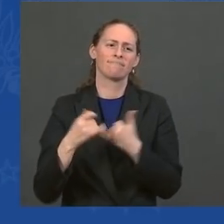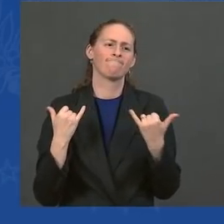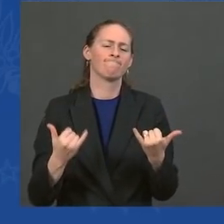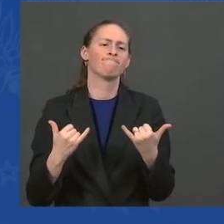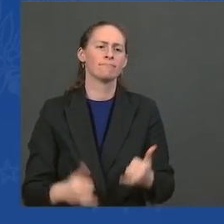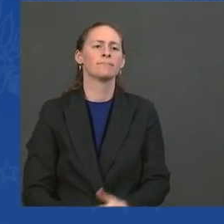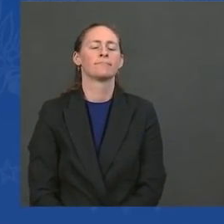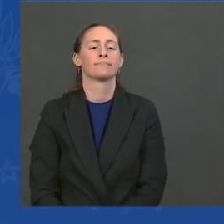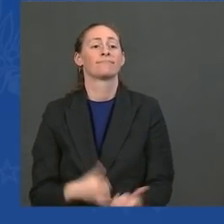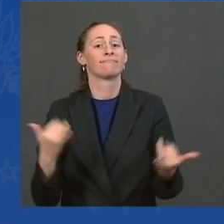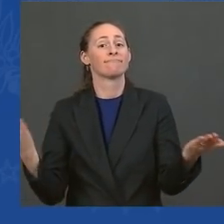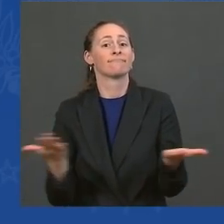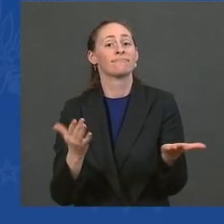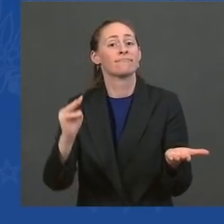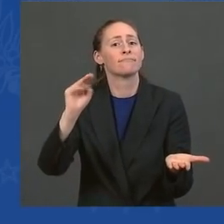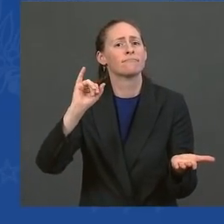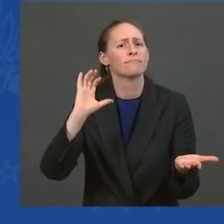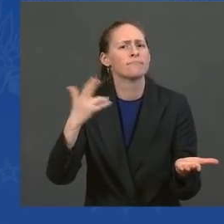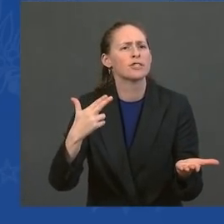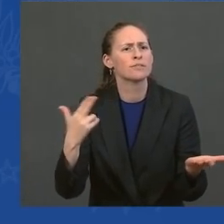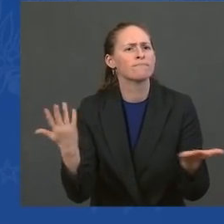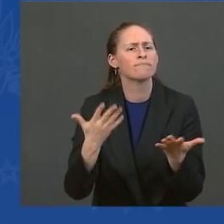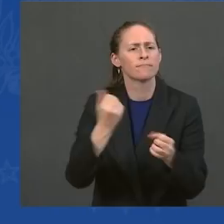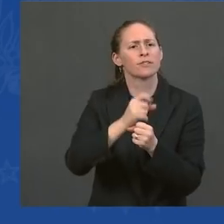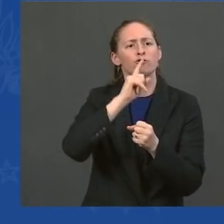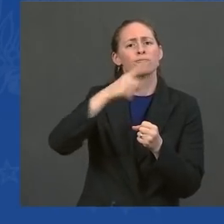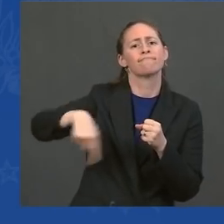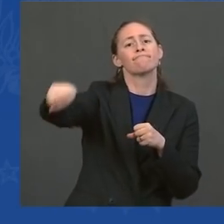that American autoworkers lead the world in electric vehicles.